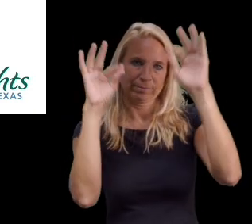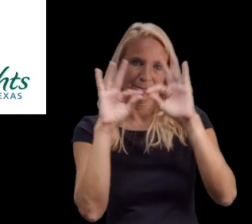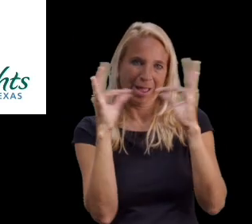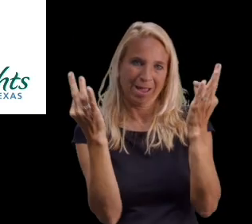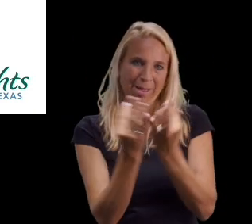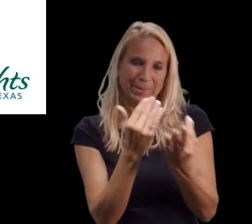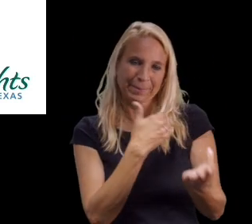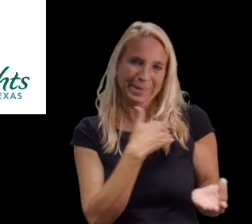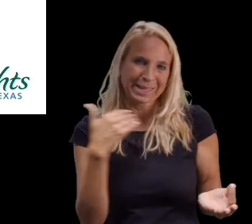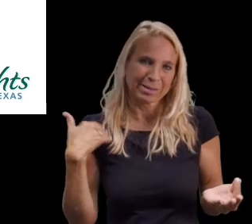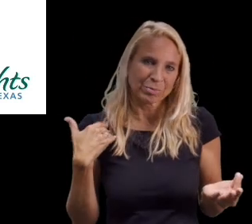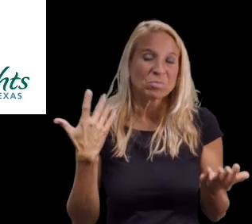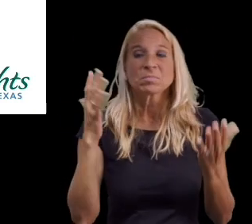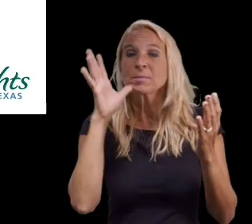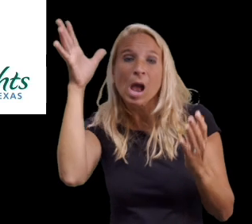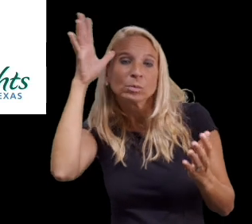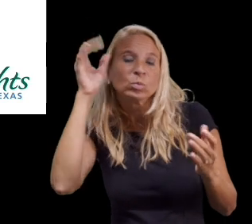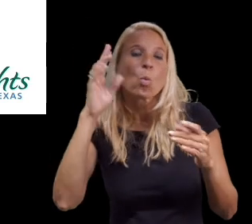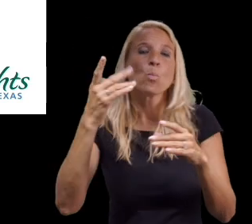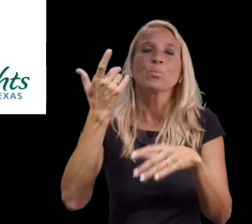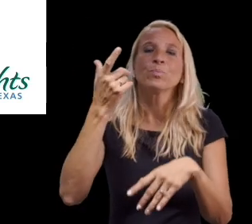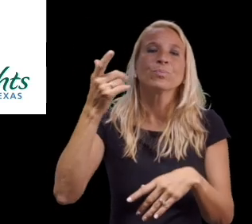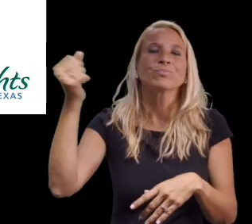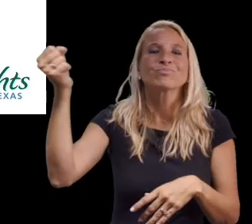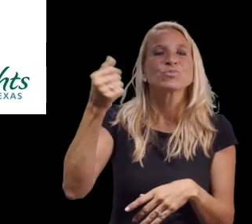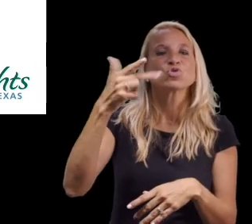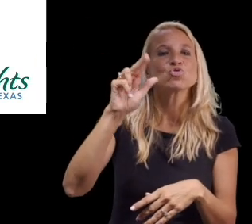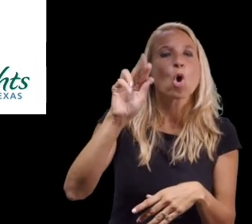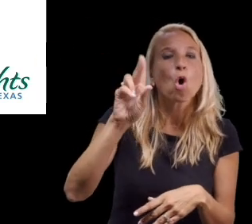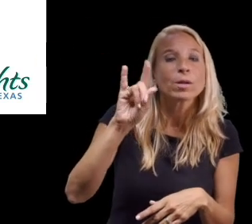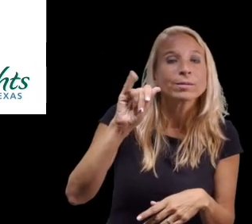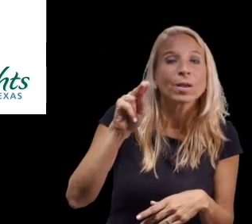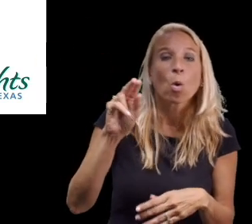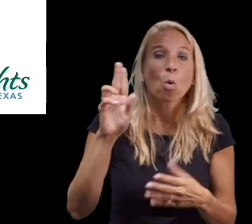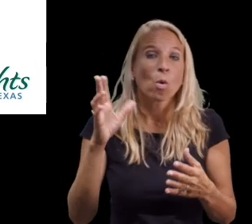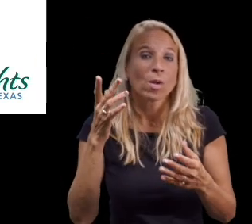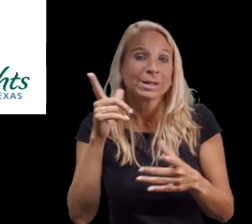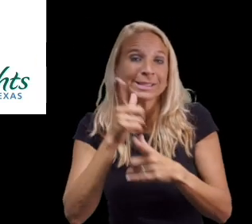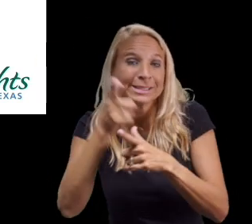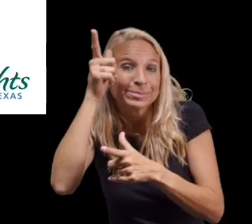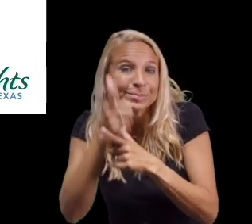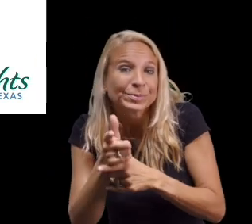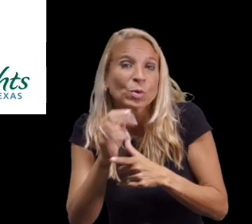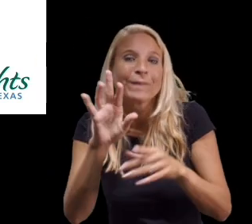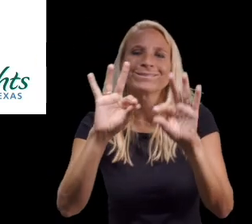such as a parent, guardian or sibling, or with a legally recognized foster family